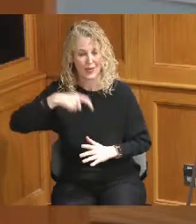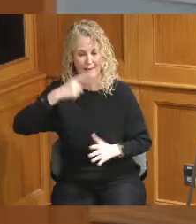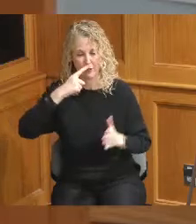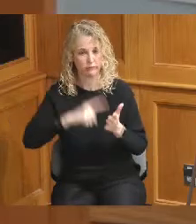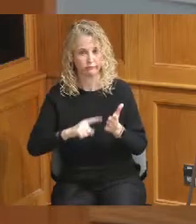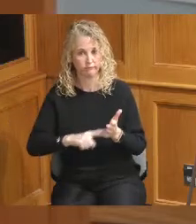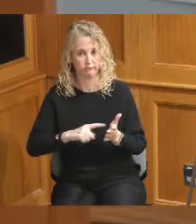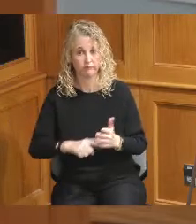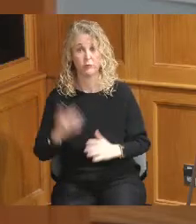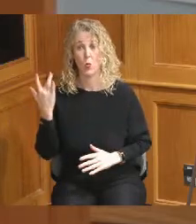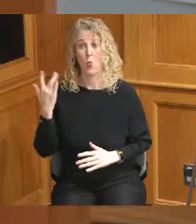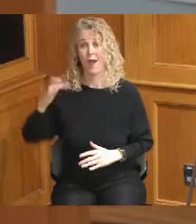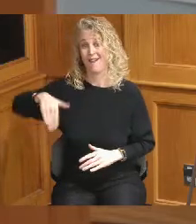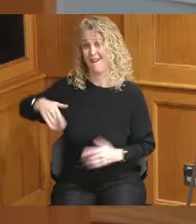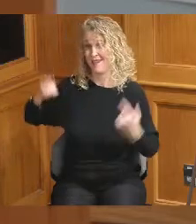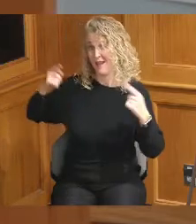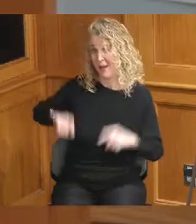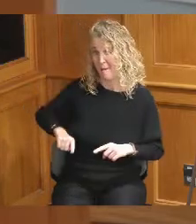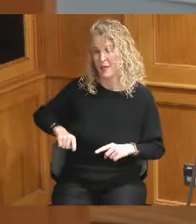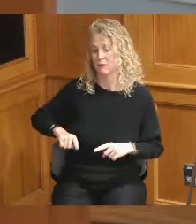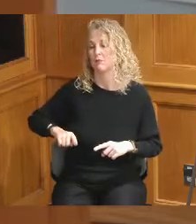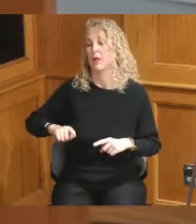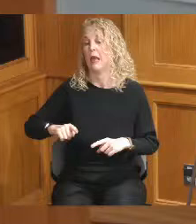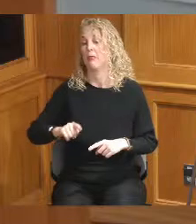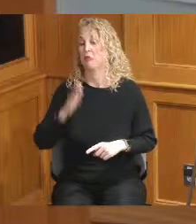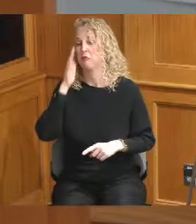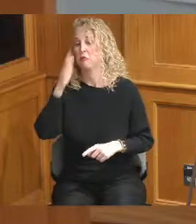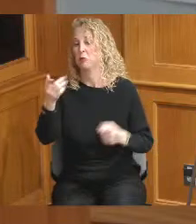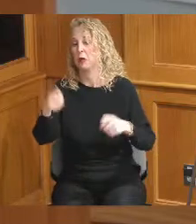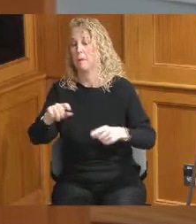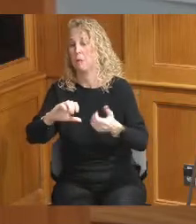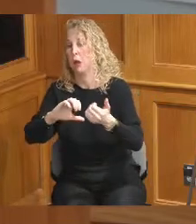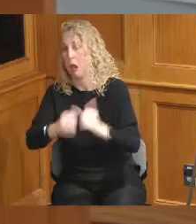and how can we make it happen so that's when we are from a timing perspective that work has really